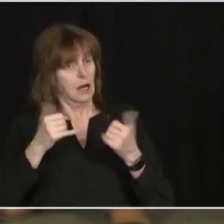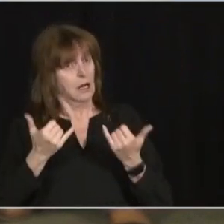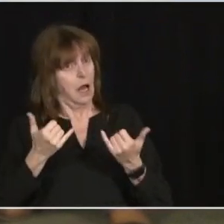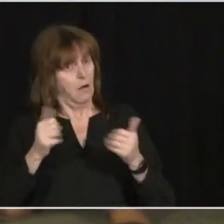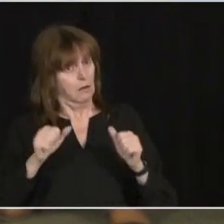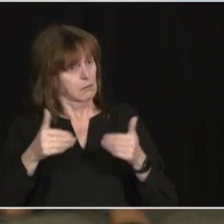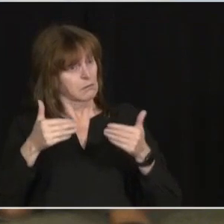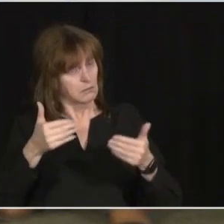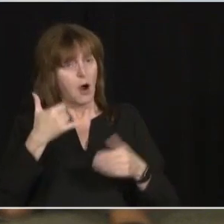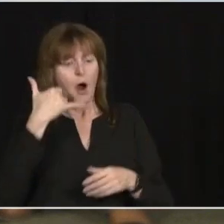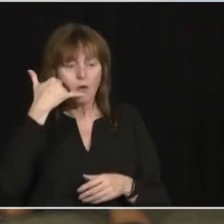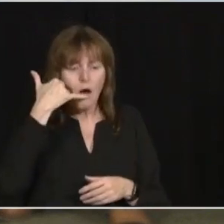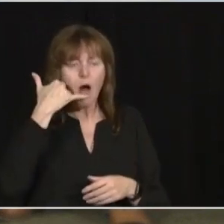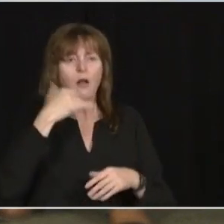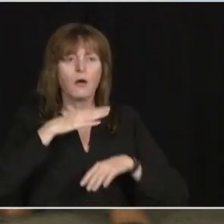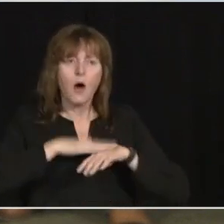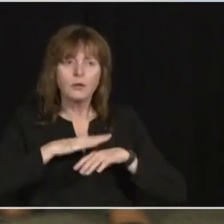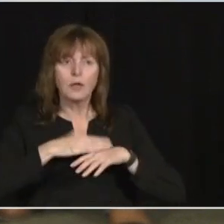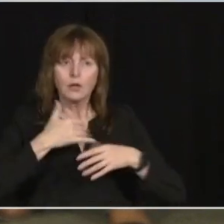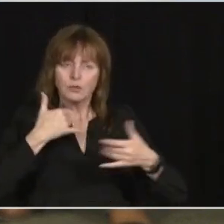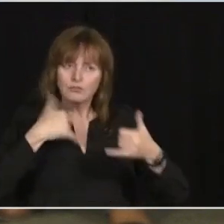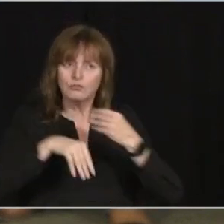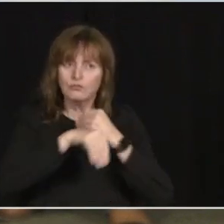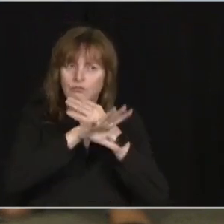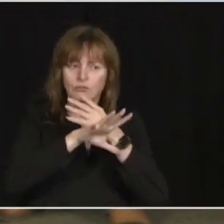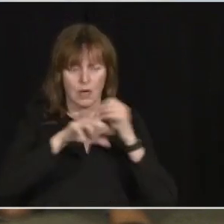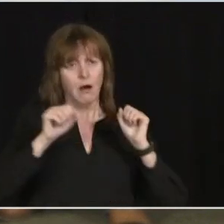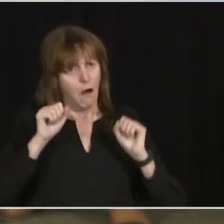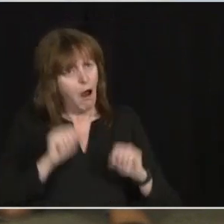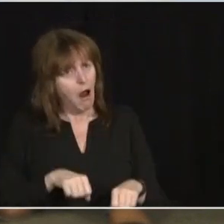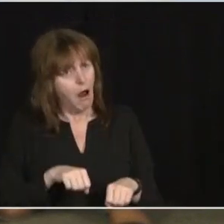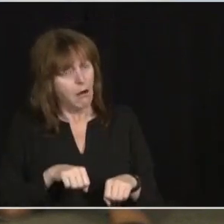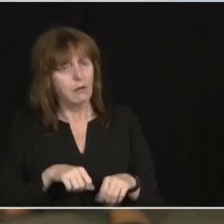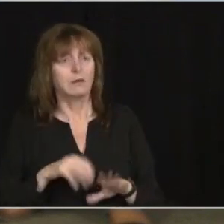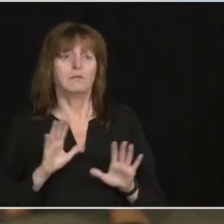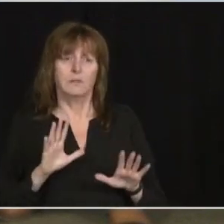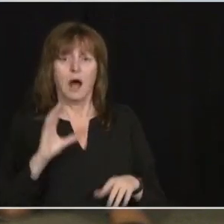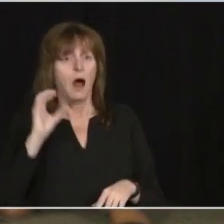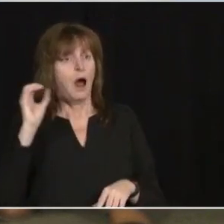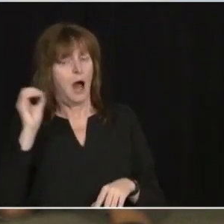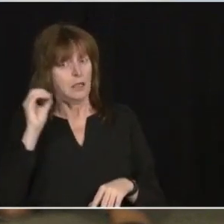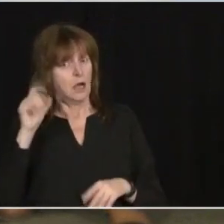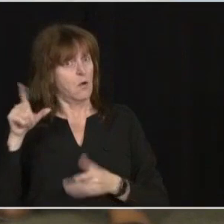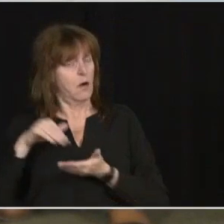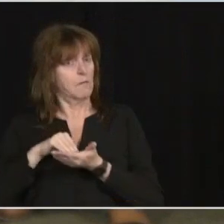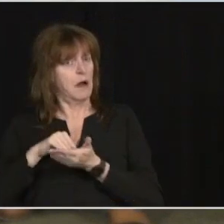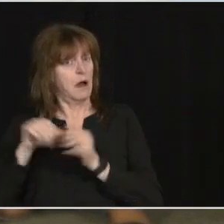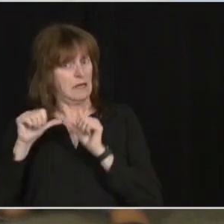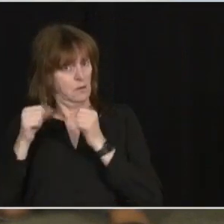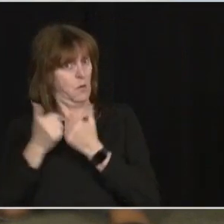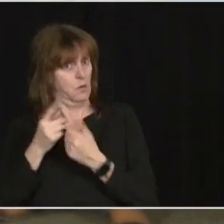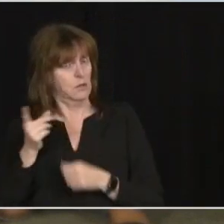We expect that will continue in the future. We've also had an agreement with the Ontario Medical Association to change